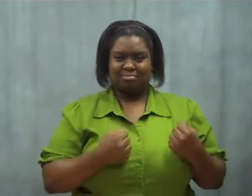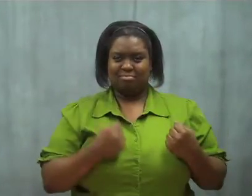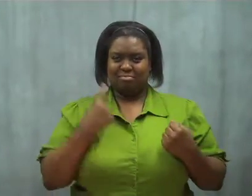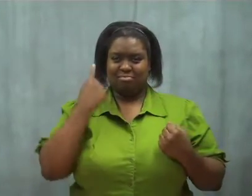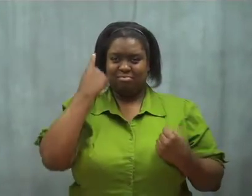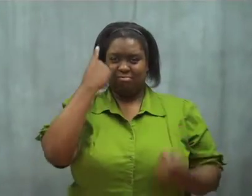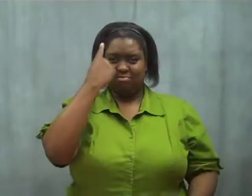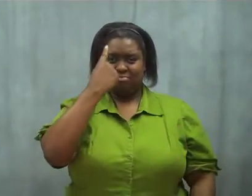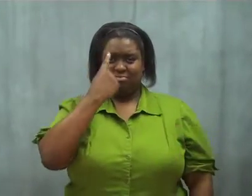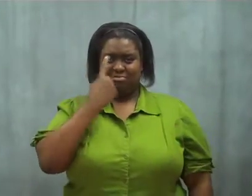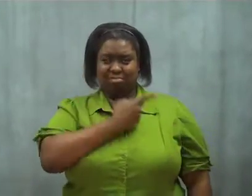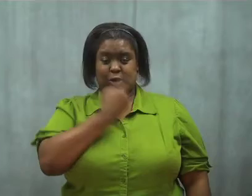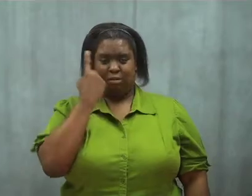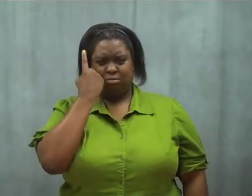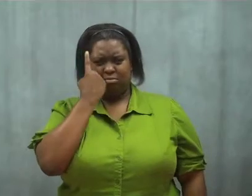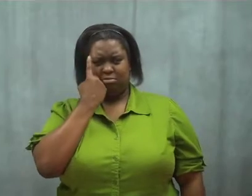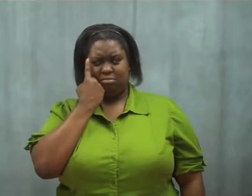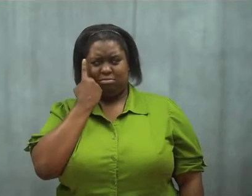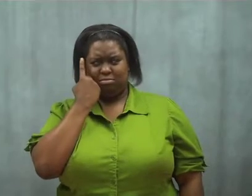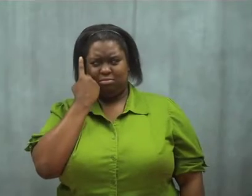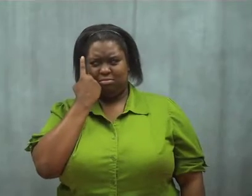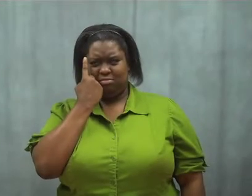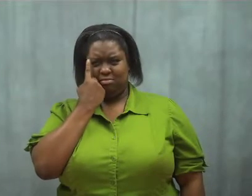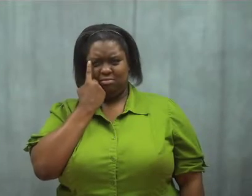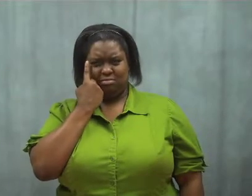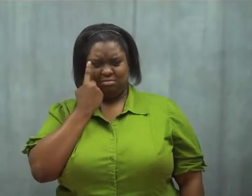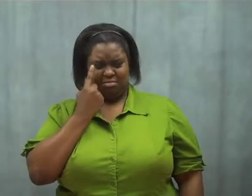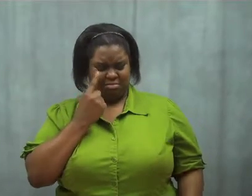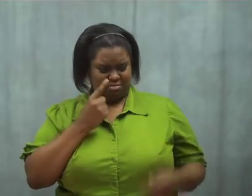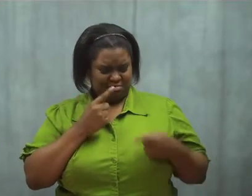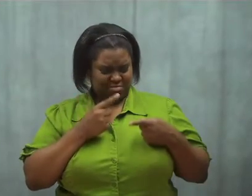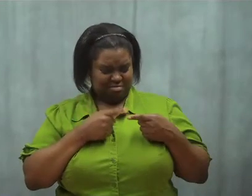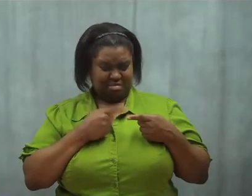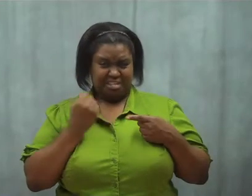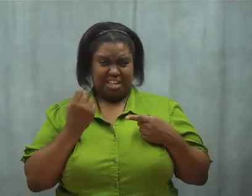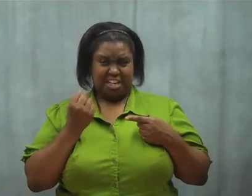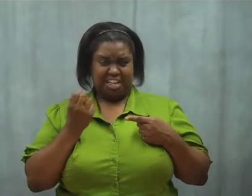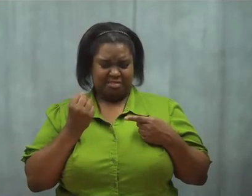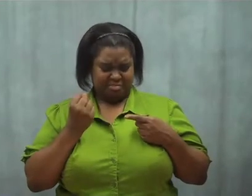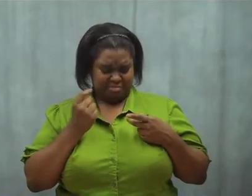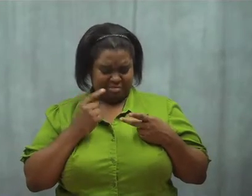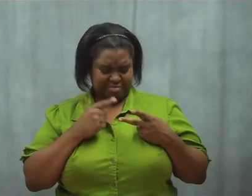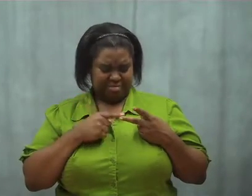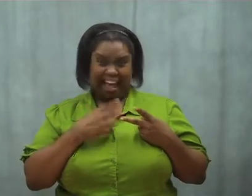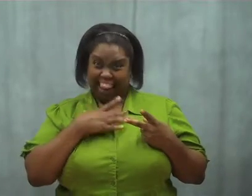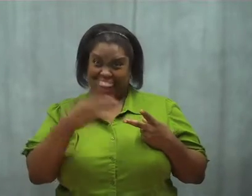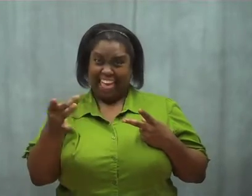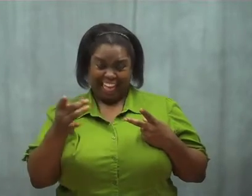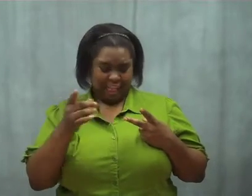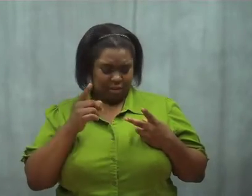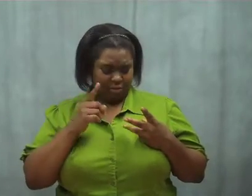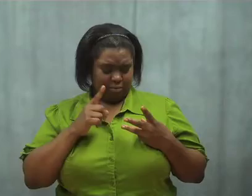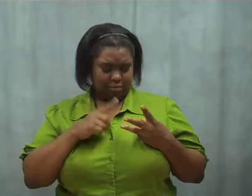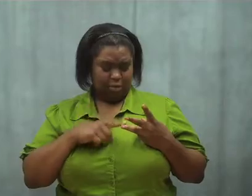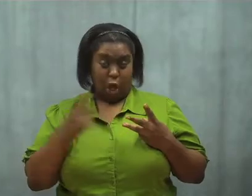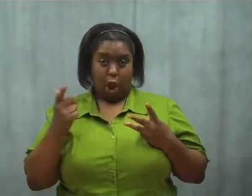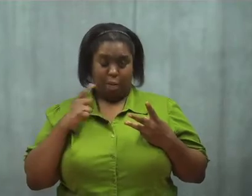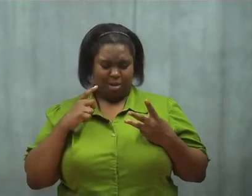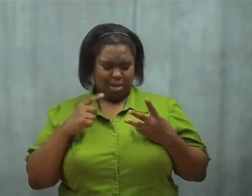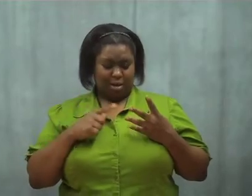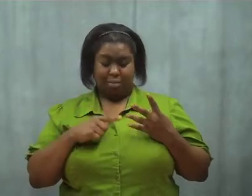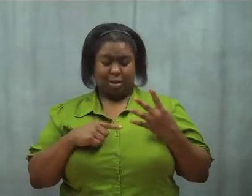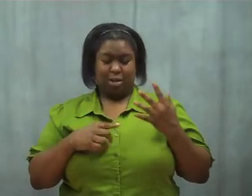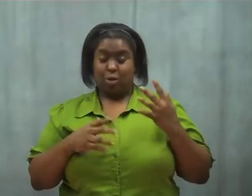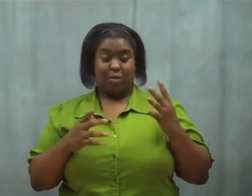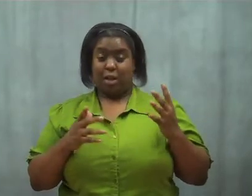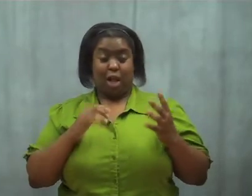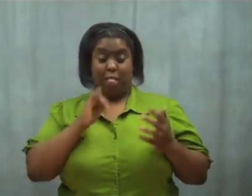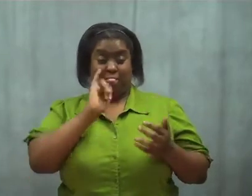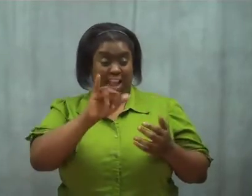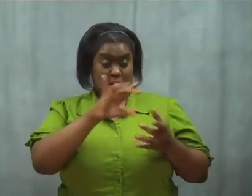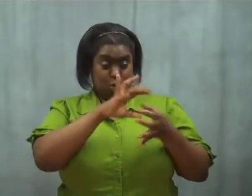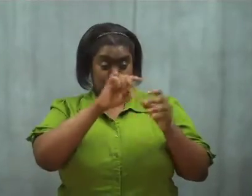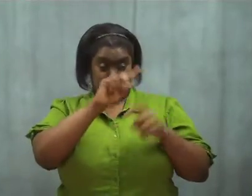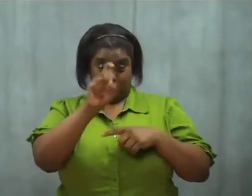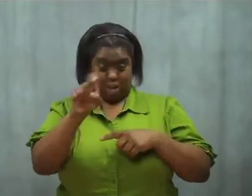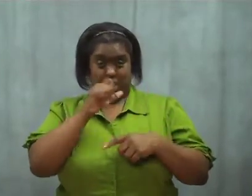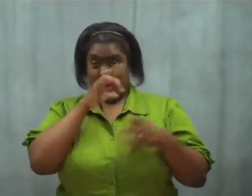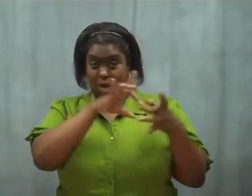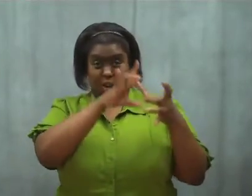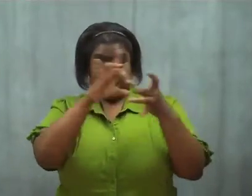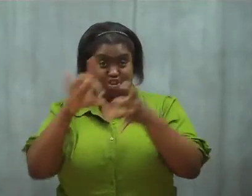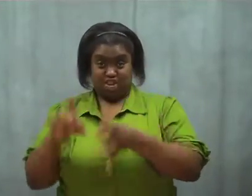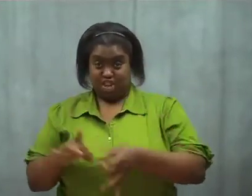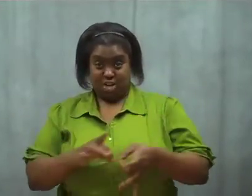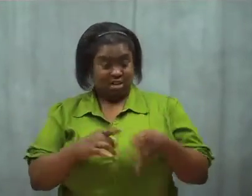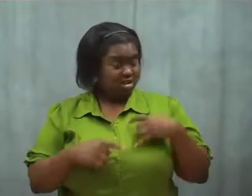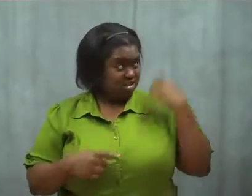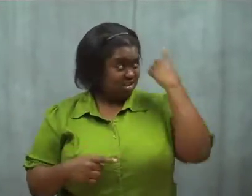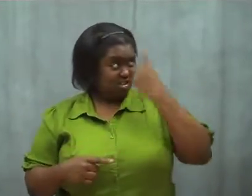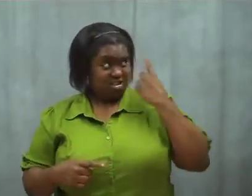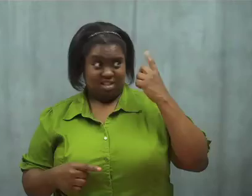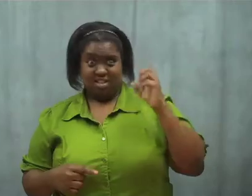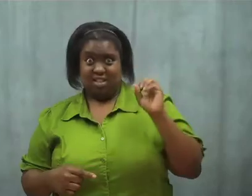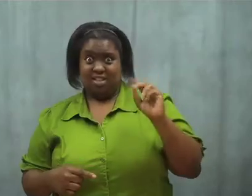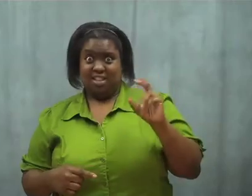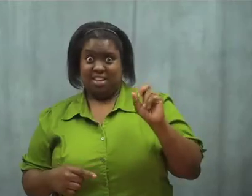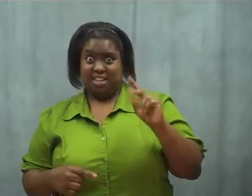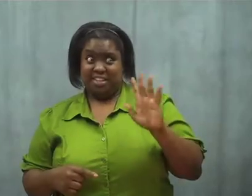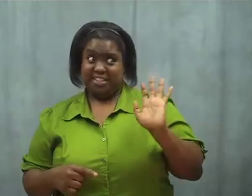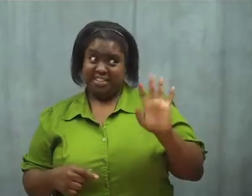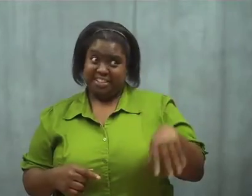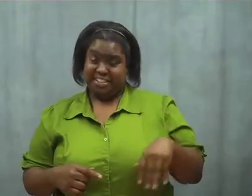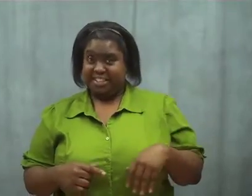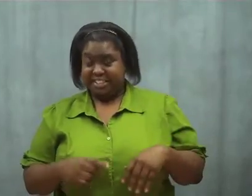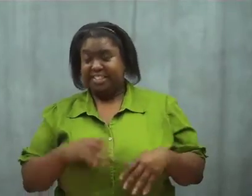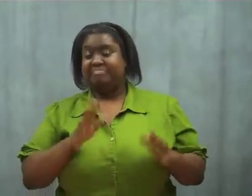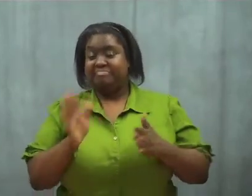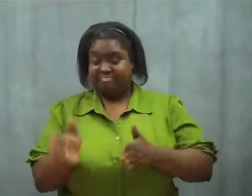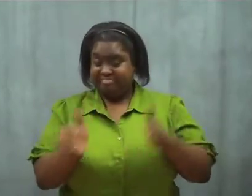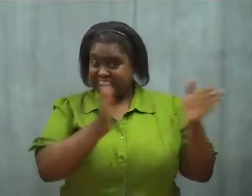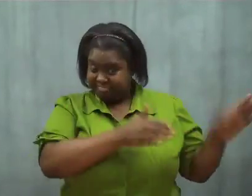We both wondered. She chatted, liked the signing, then talked about the cruise control.